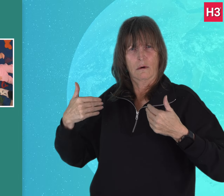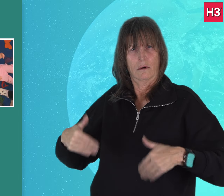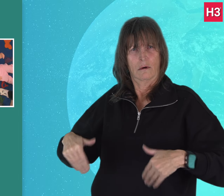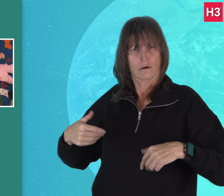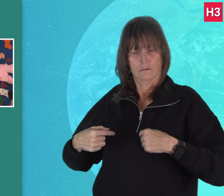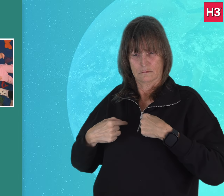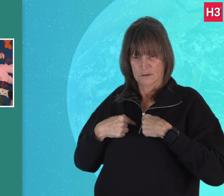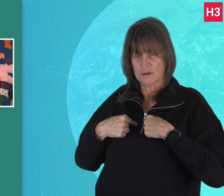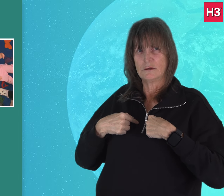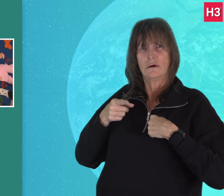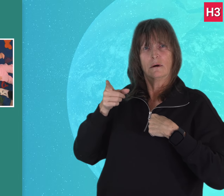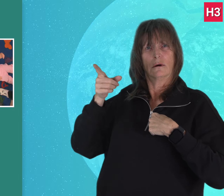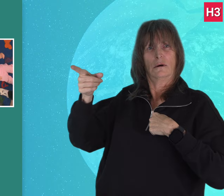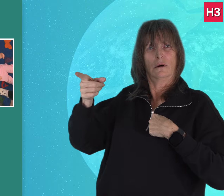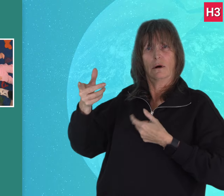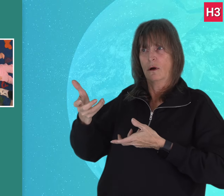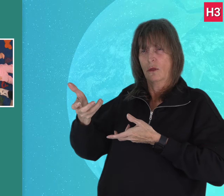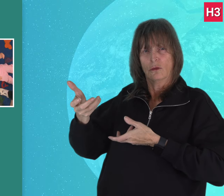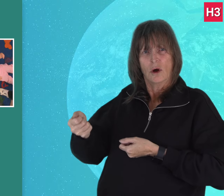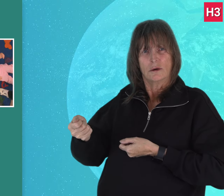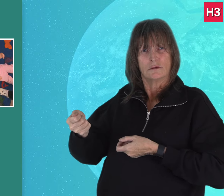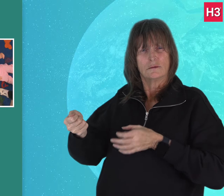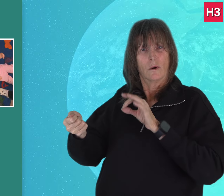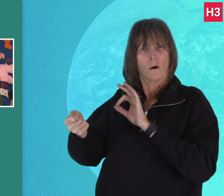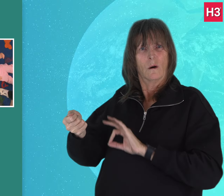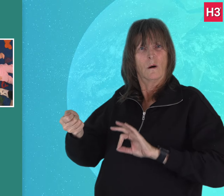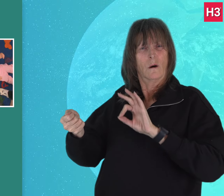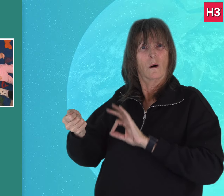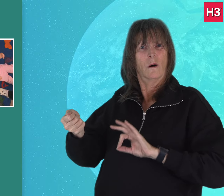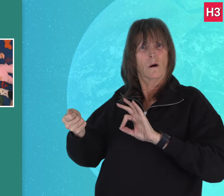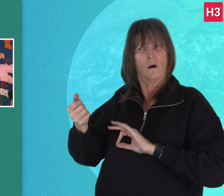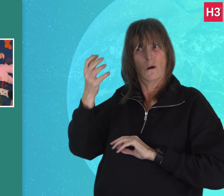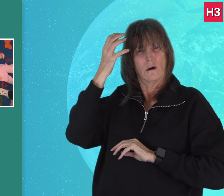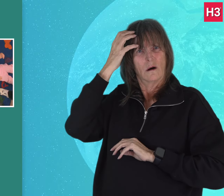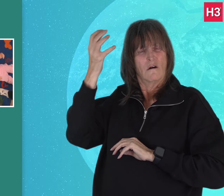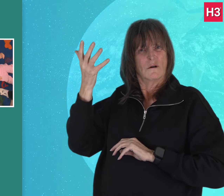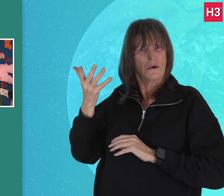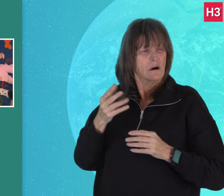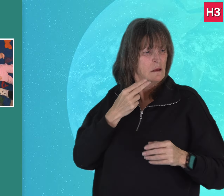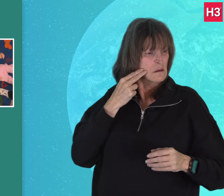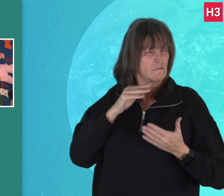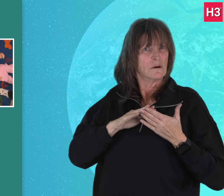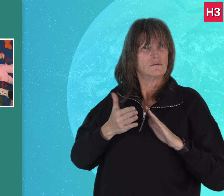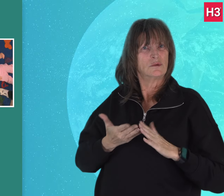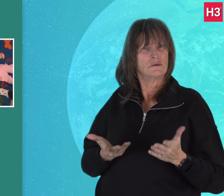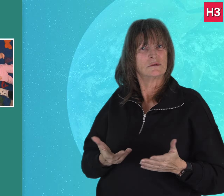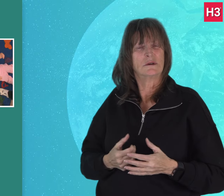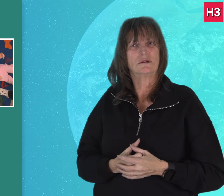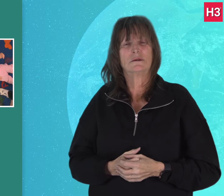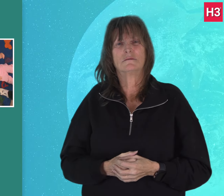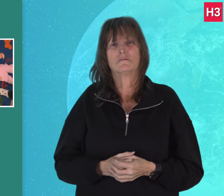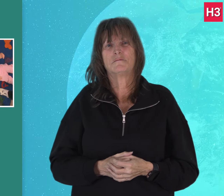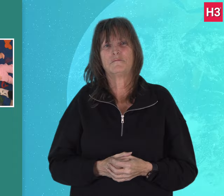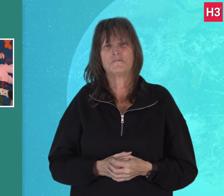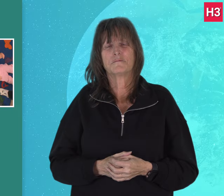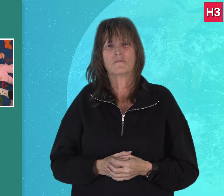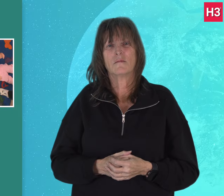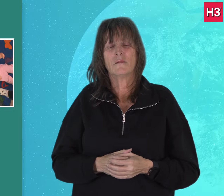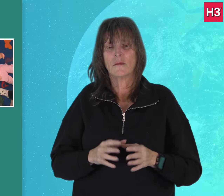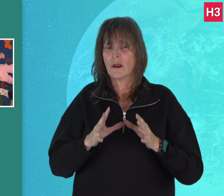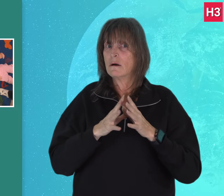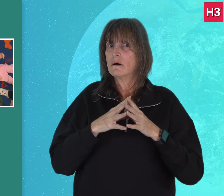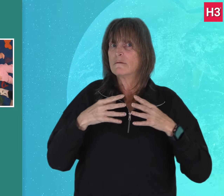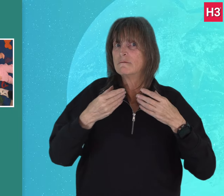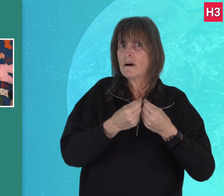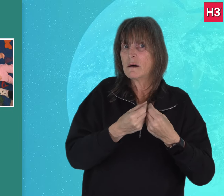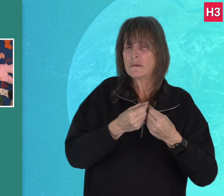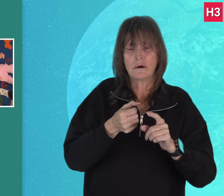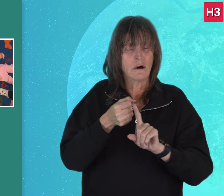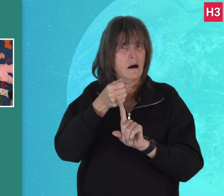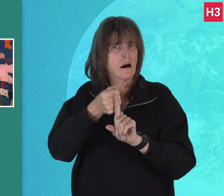the decision has damaged trust between the Deaf community and